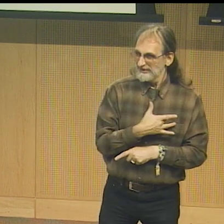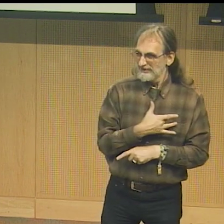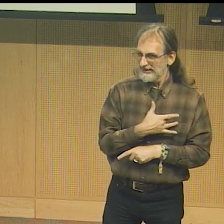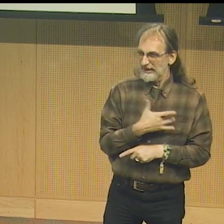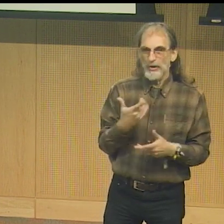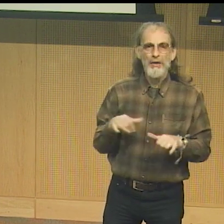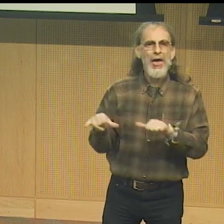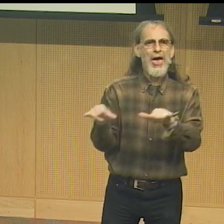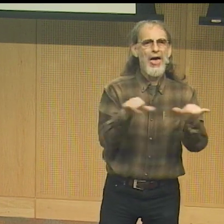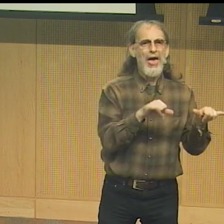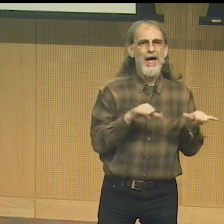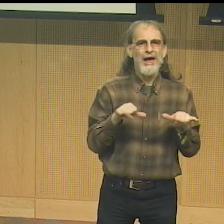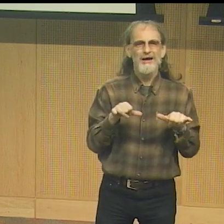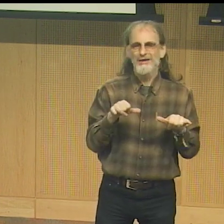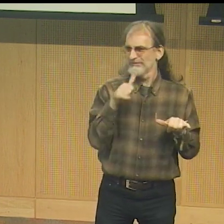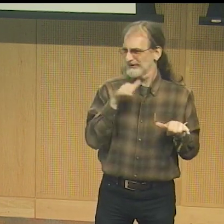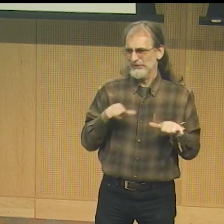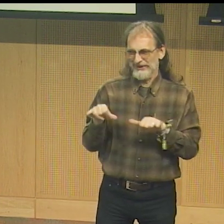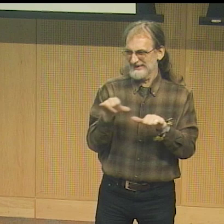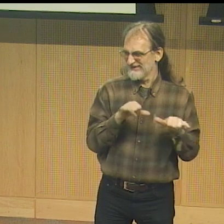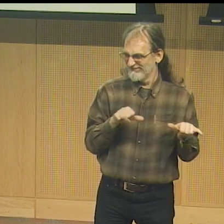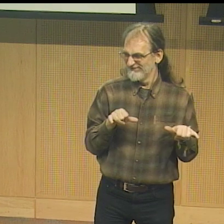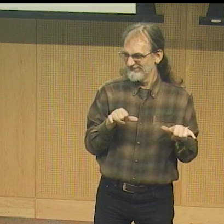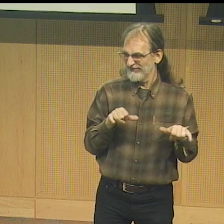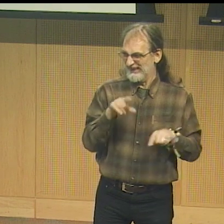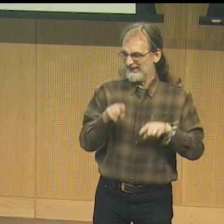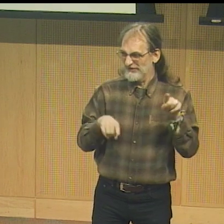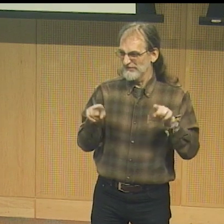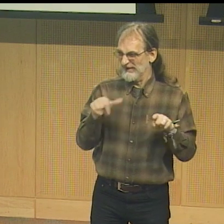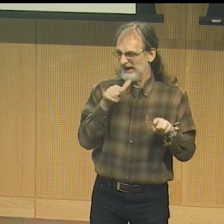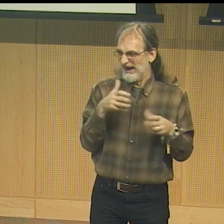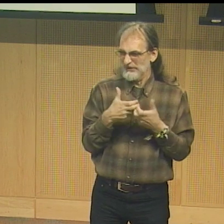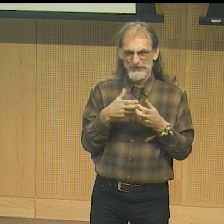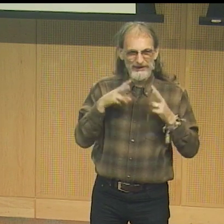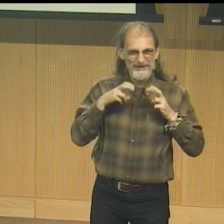can understand the aspects of Deaf culture that we share